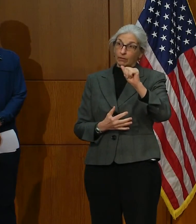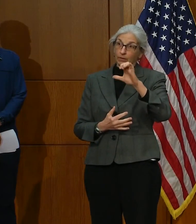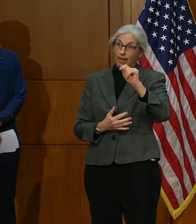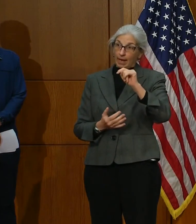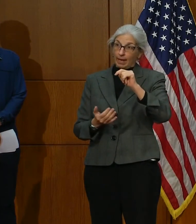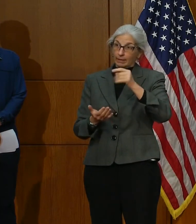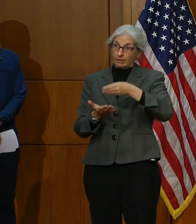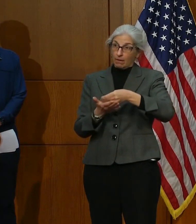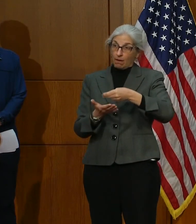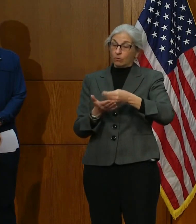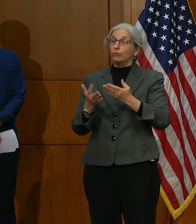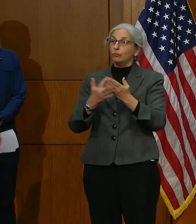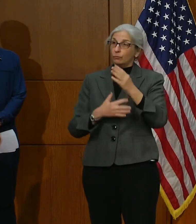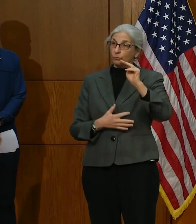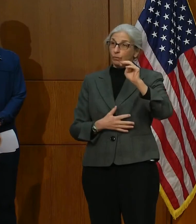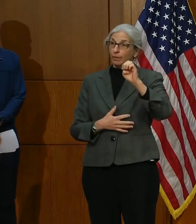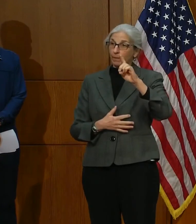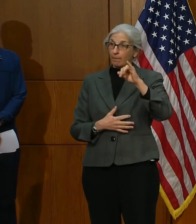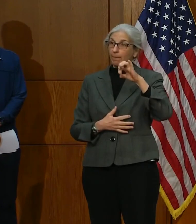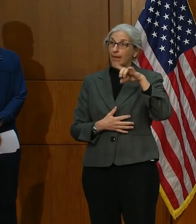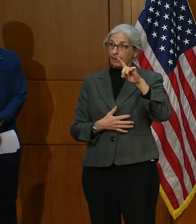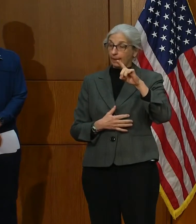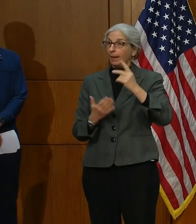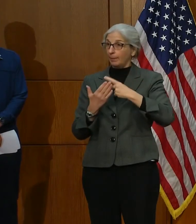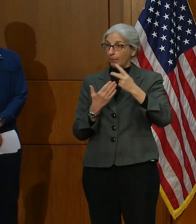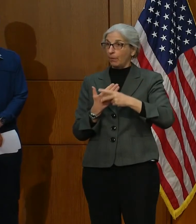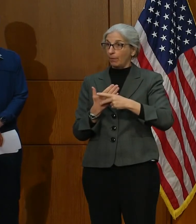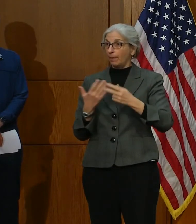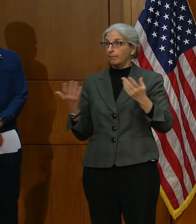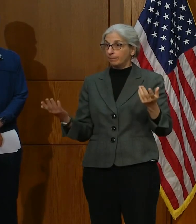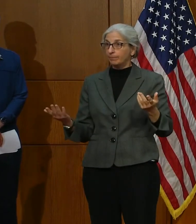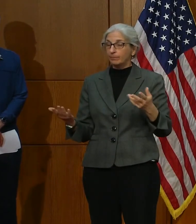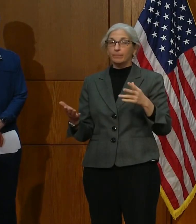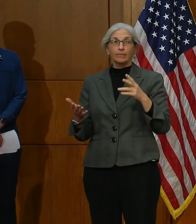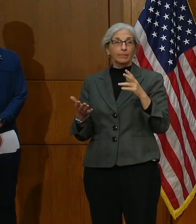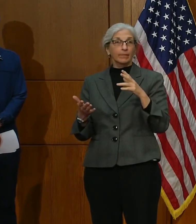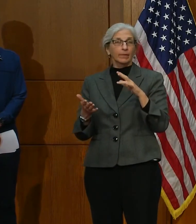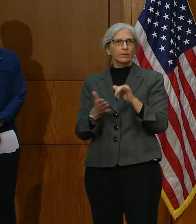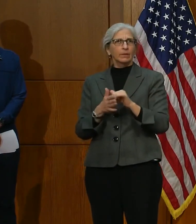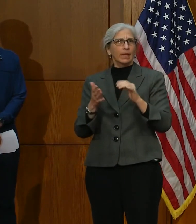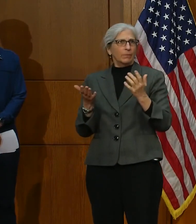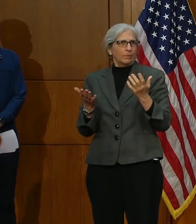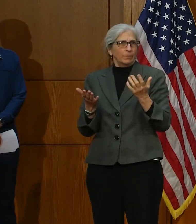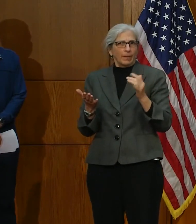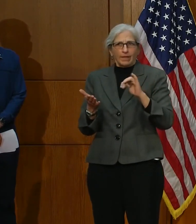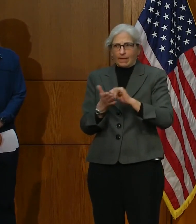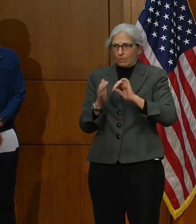SUPPORT THROUGH CARES ACT DOLLARS WAS THROUGH THE MEDICAID PROGRAM, SO THAT WAS